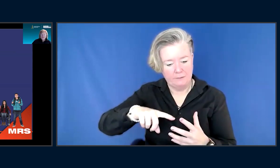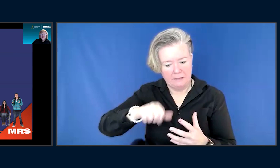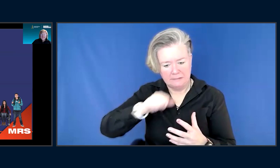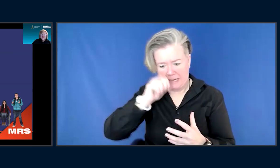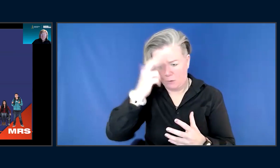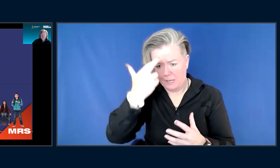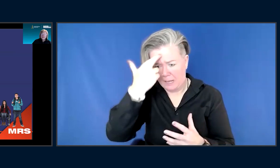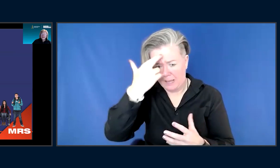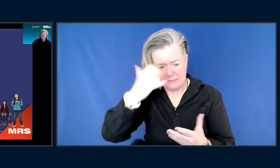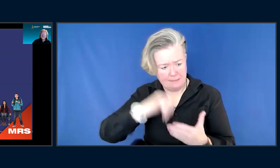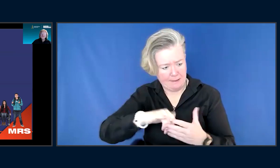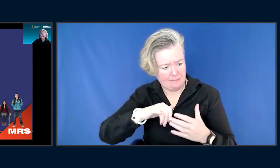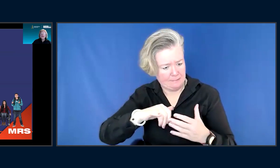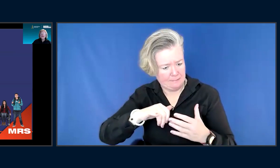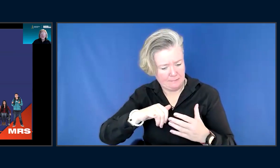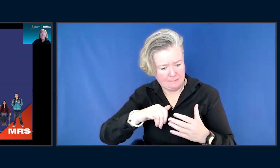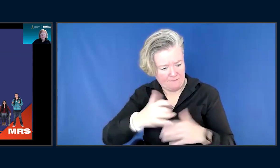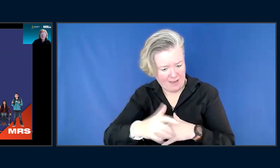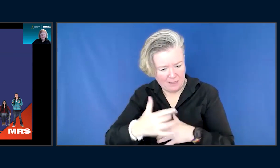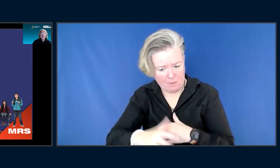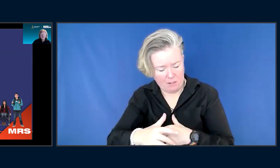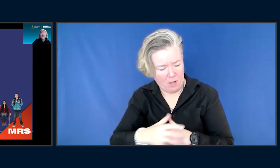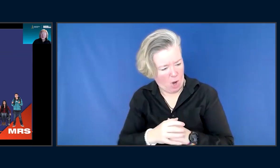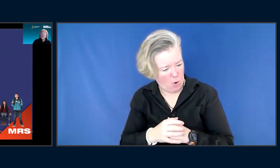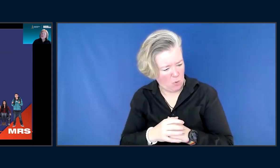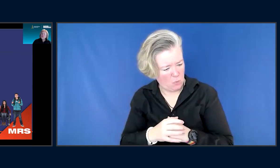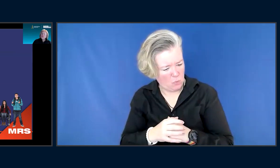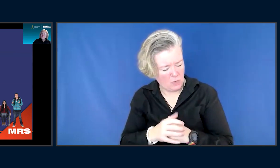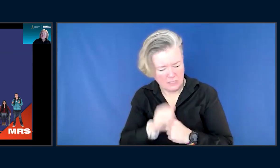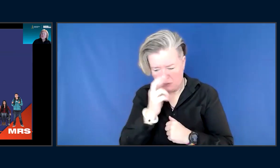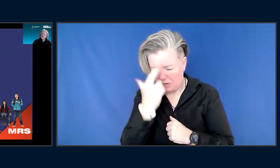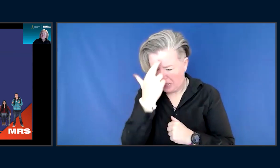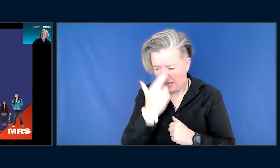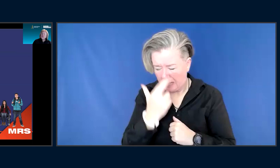who are unaware that this is something that is available